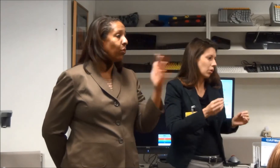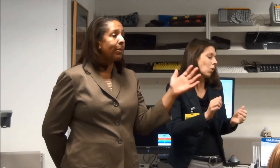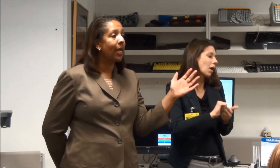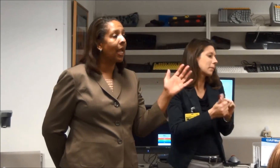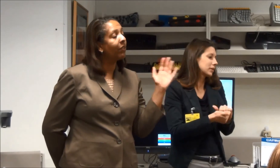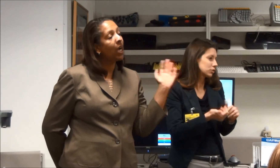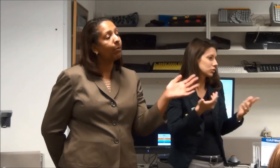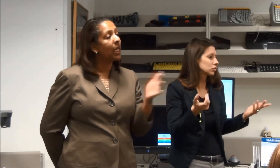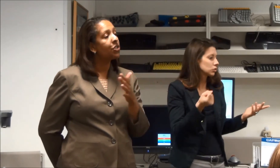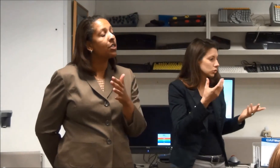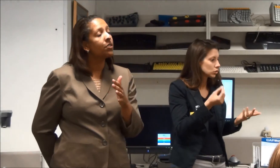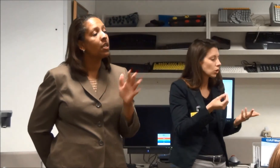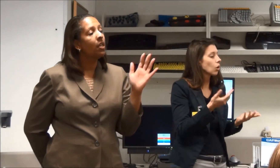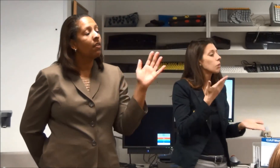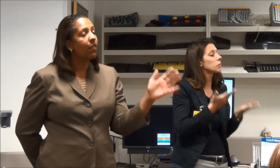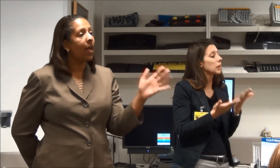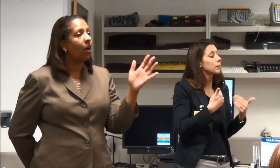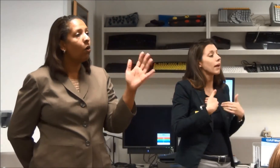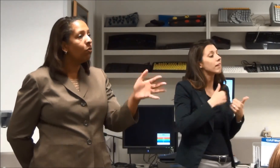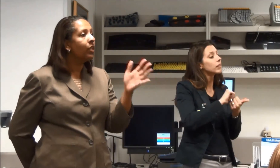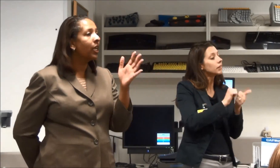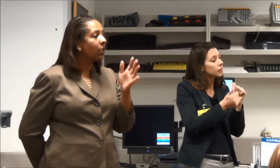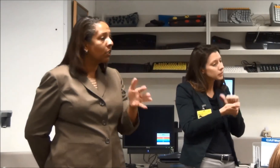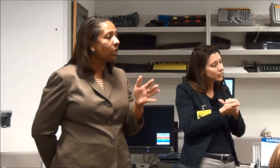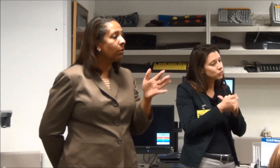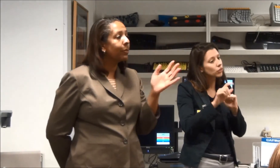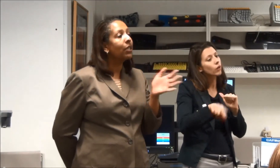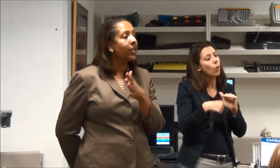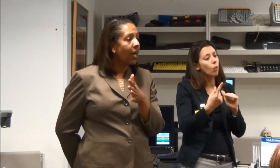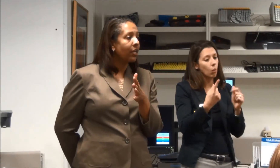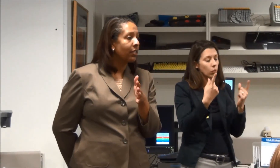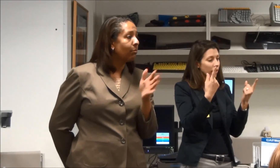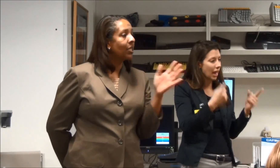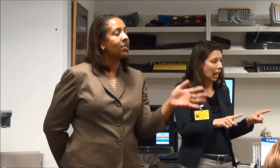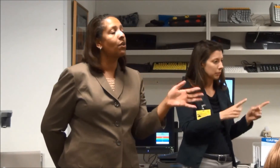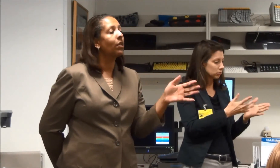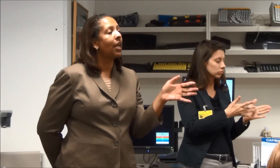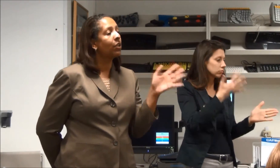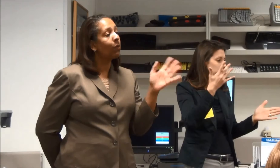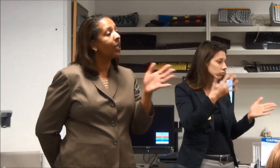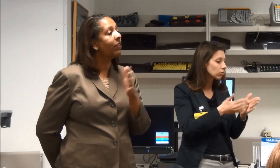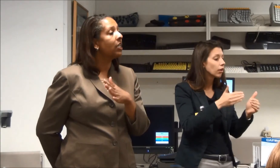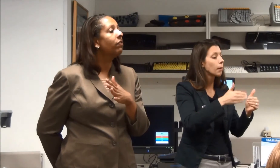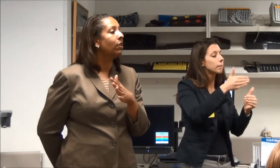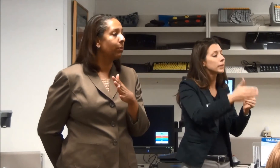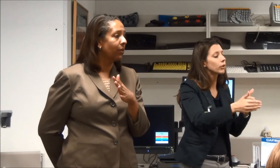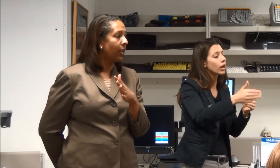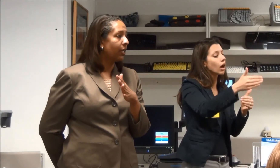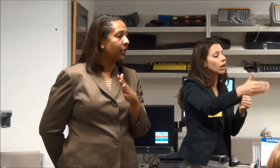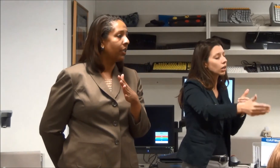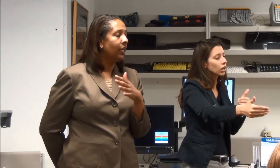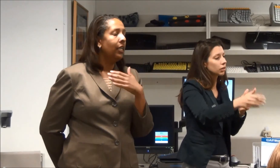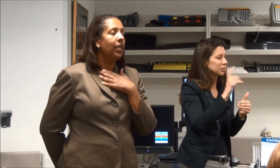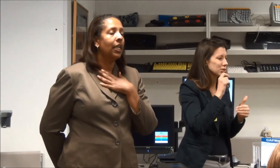So we might have accommodations that only occur periodically, because you only have a need for them periodically.